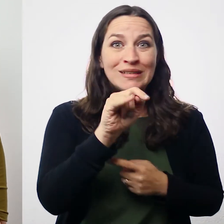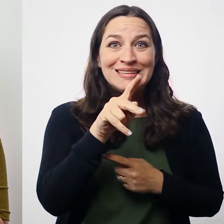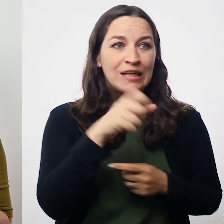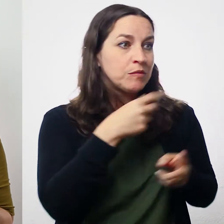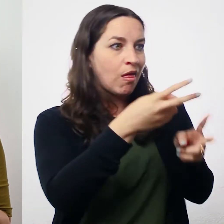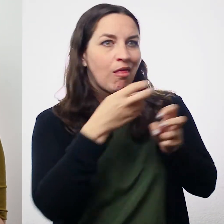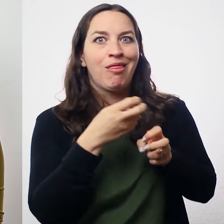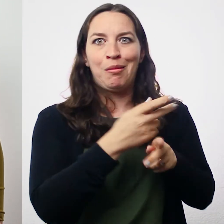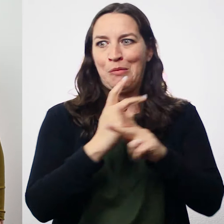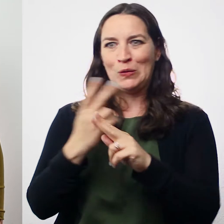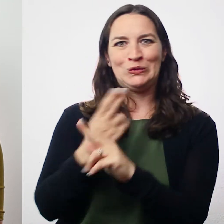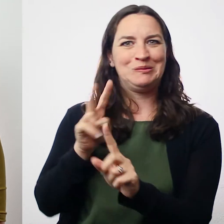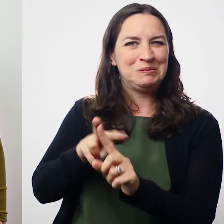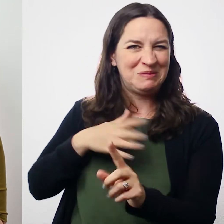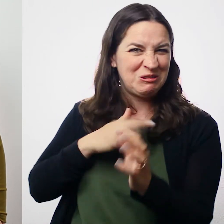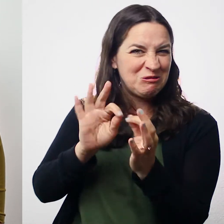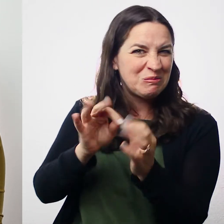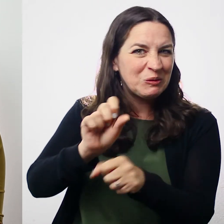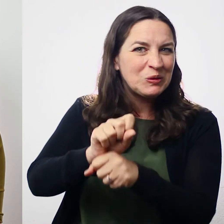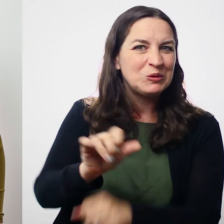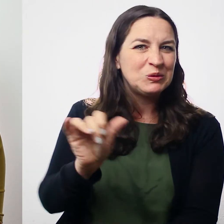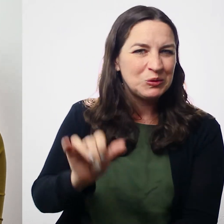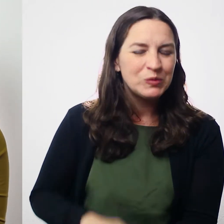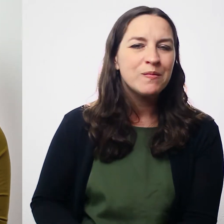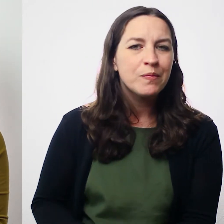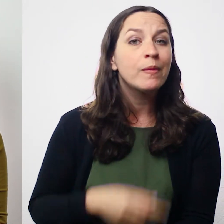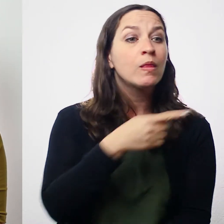and use them for interpreting as well. One of the things that I like to do that my chiropractor